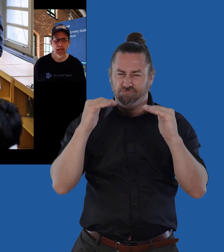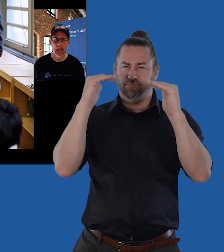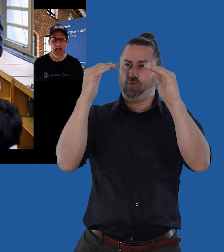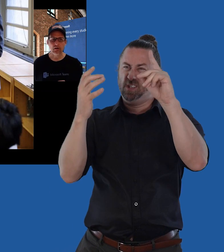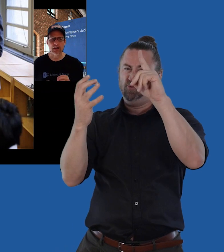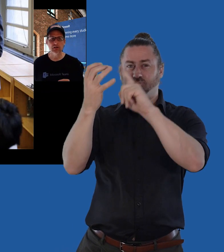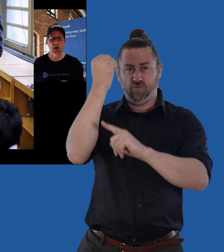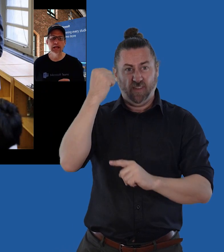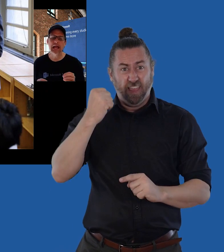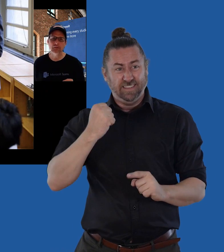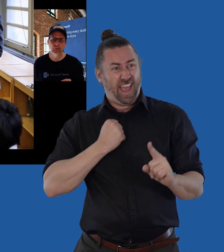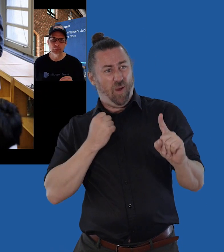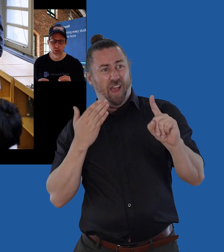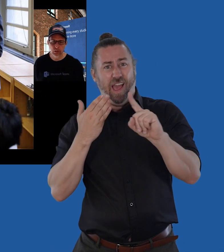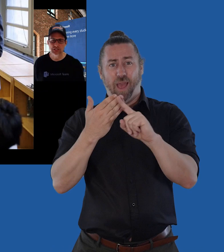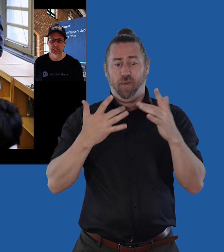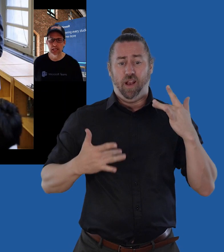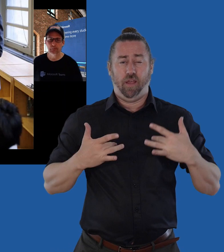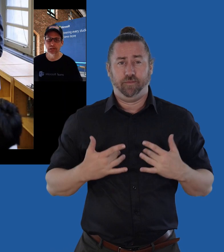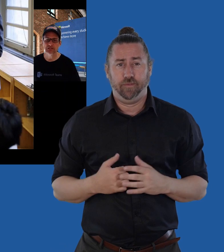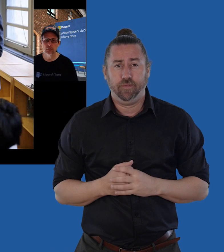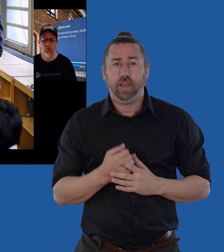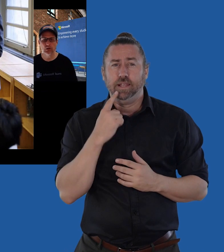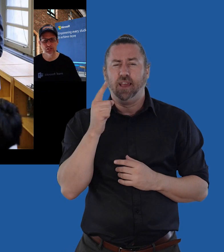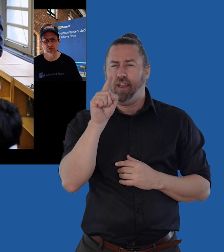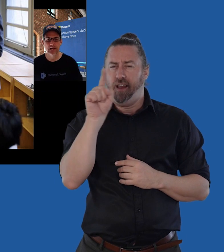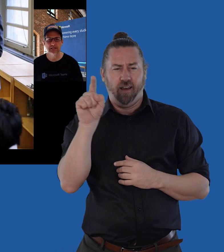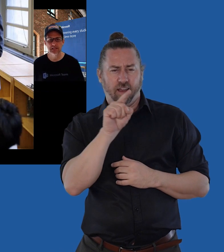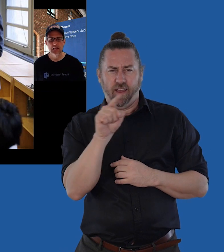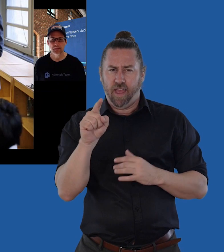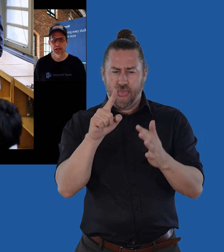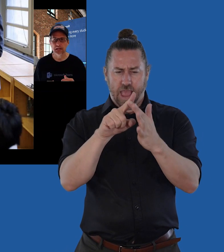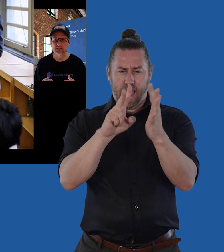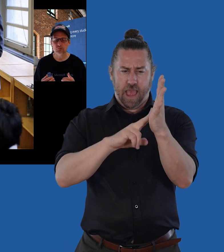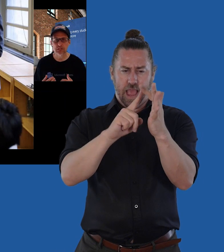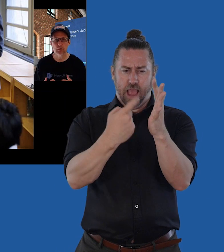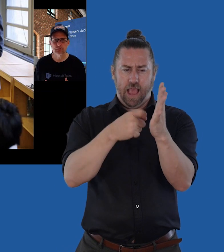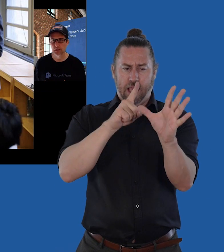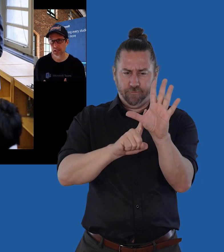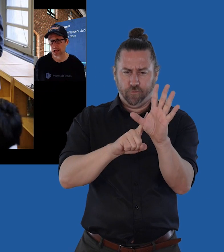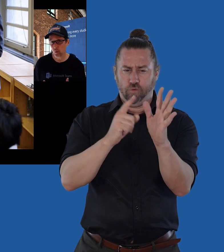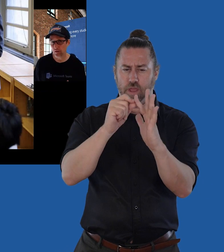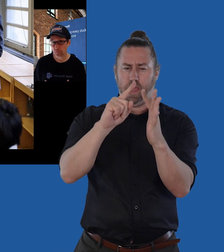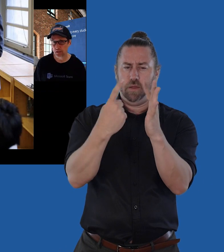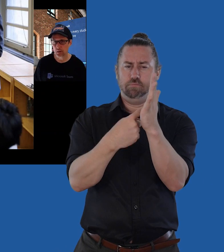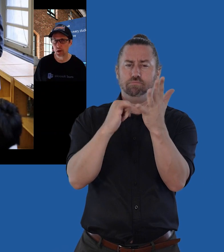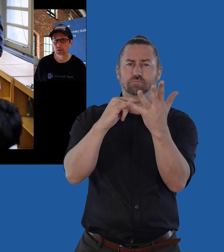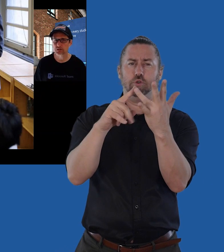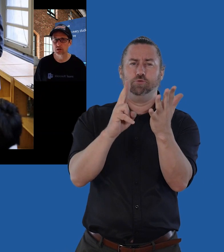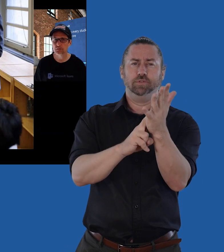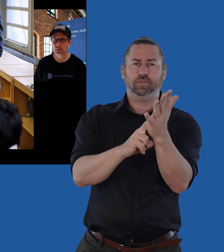and I've underlined every person there because I really wanna stress that it is a responsibility that we feel at Microsoft, alright.